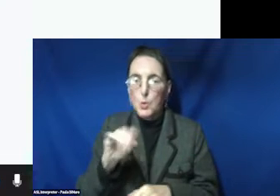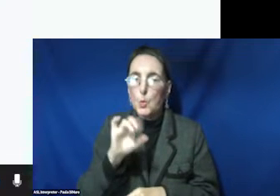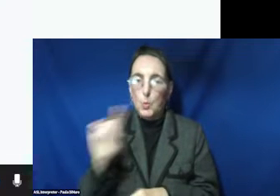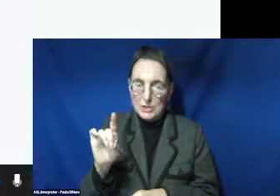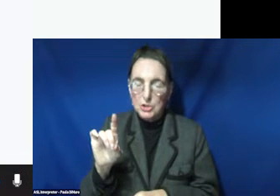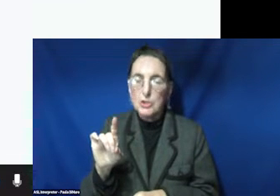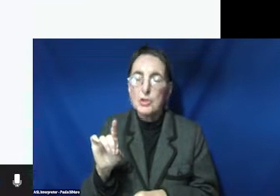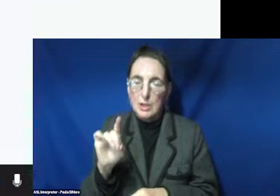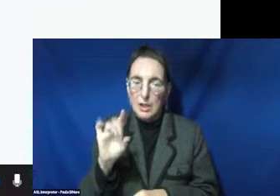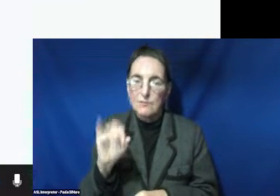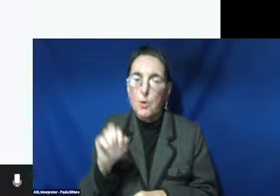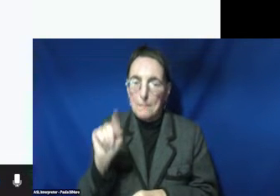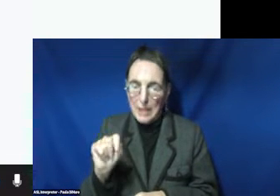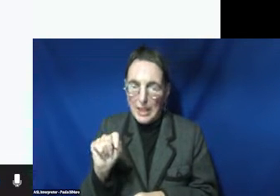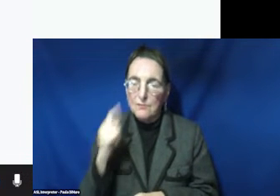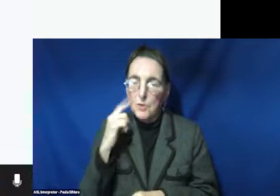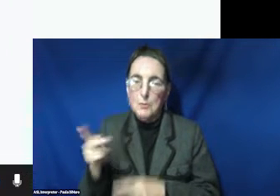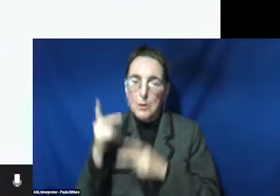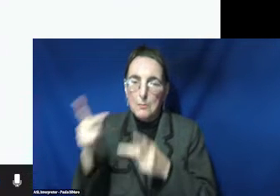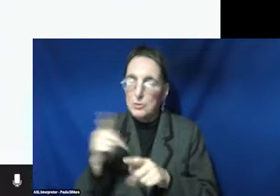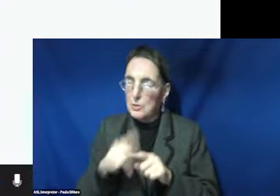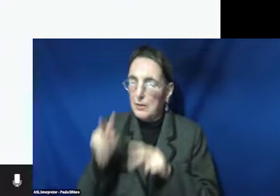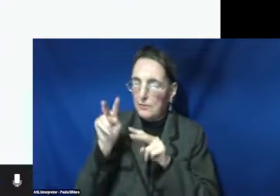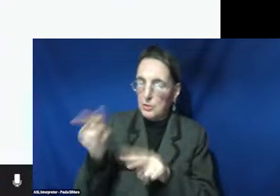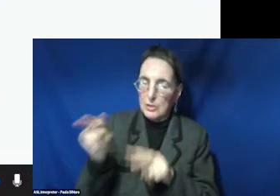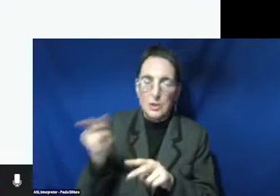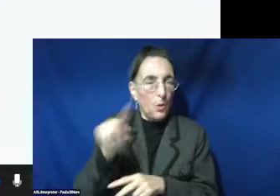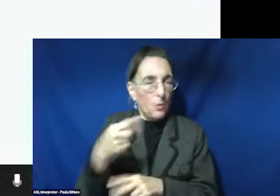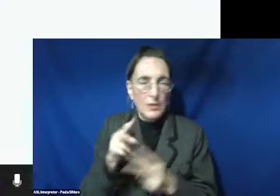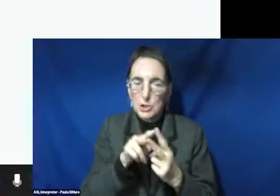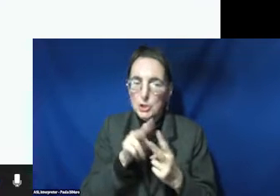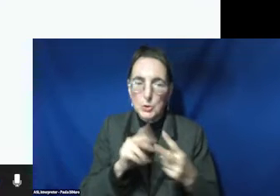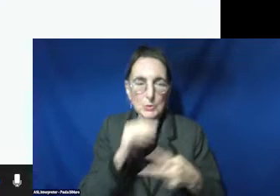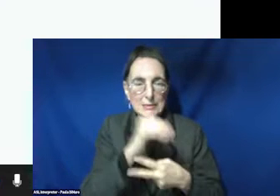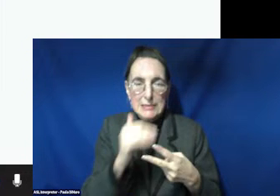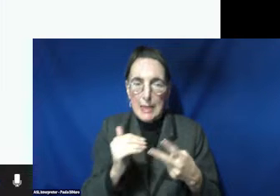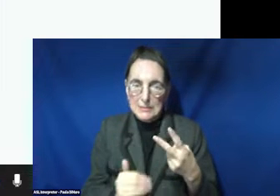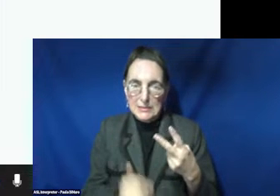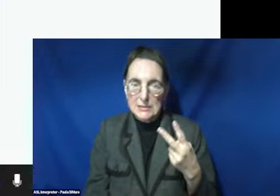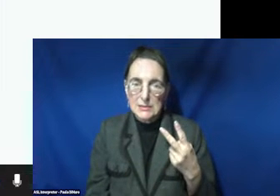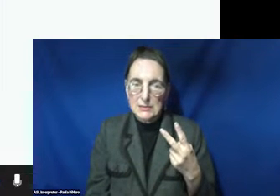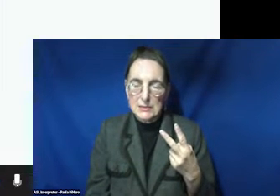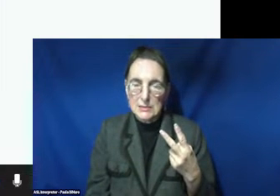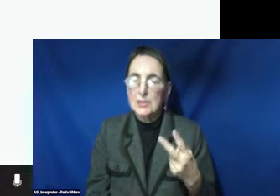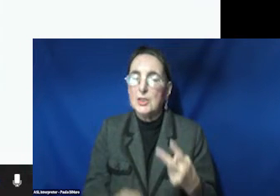But if you look here, there's only two steps, so not as many steps. So the first step is to select your award.